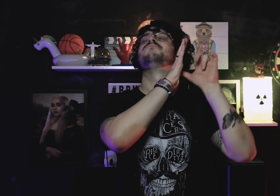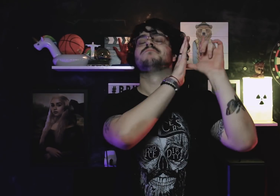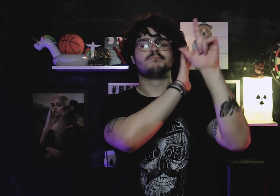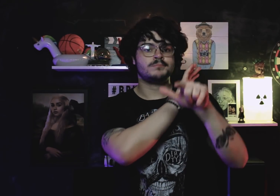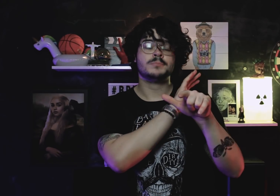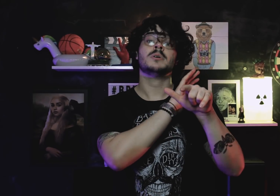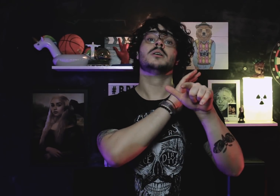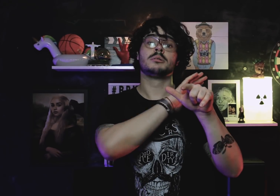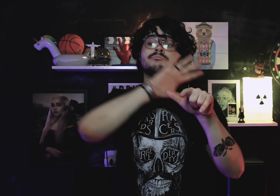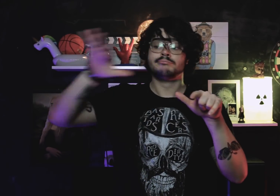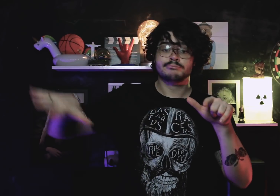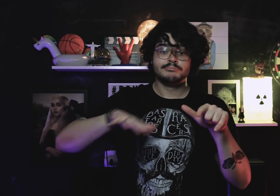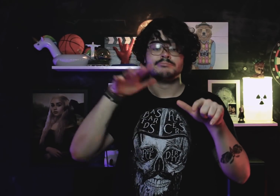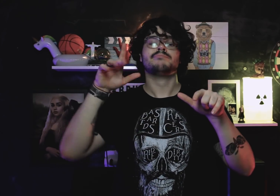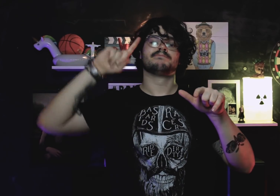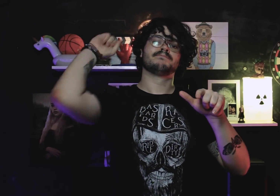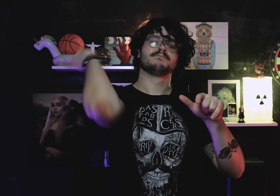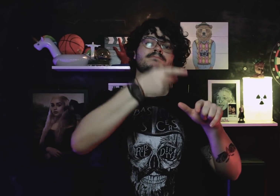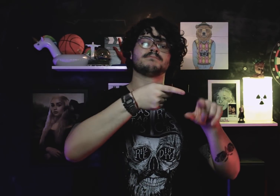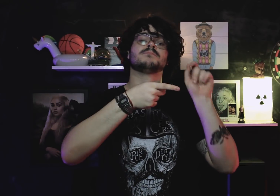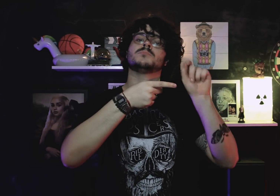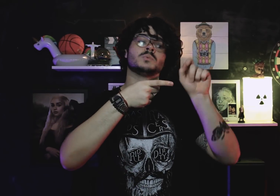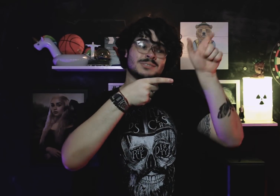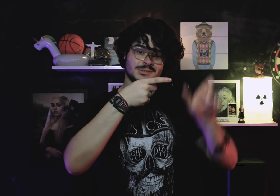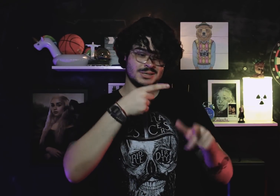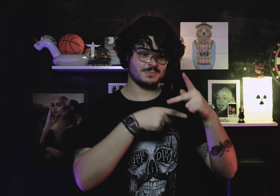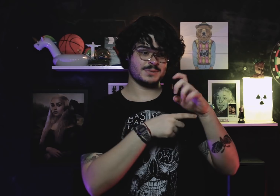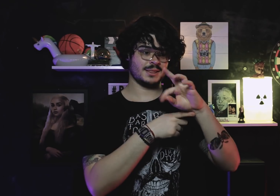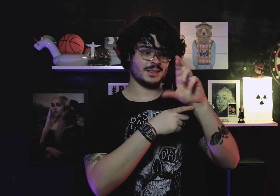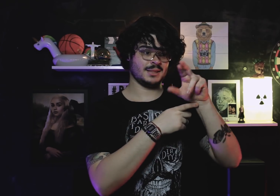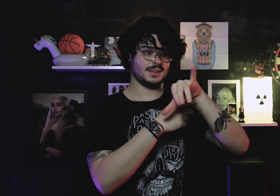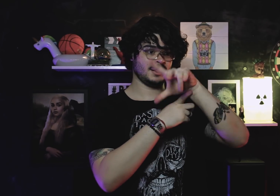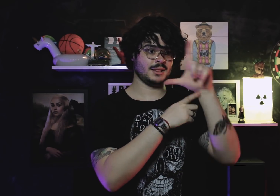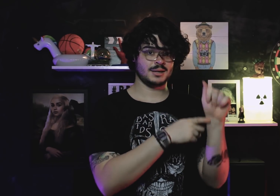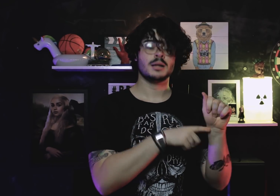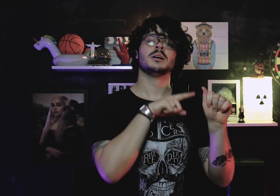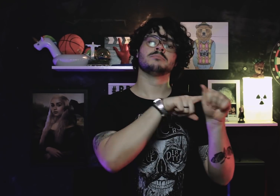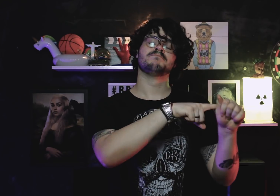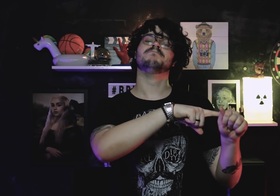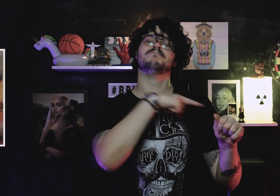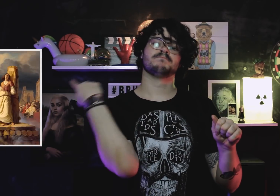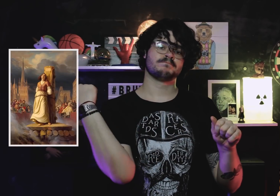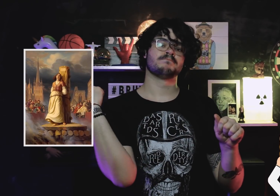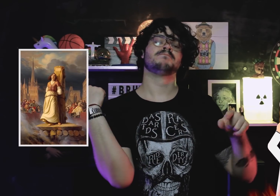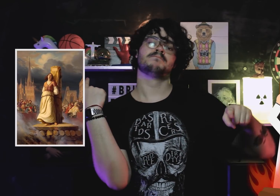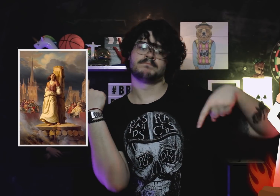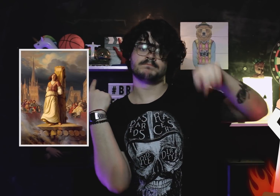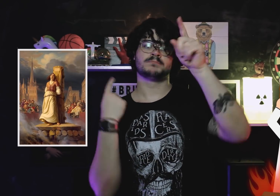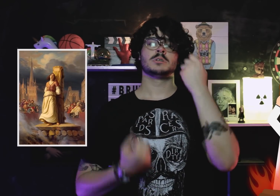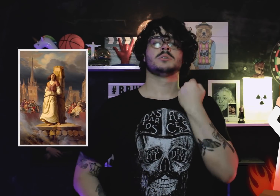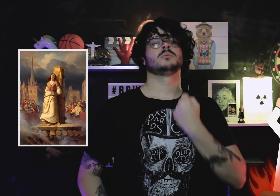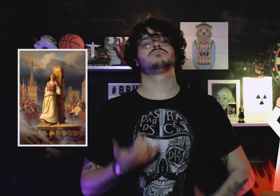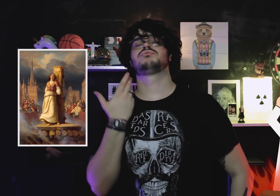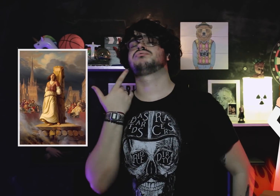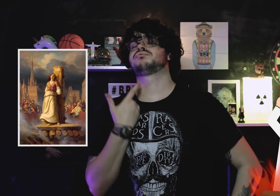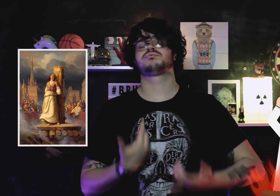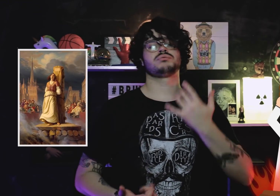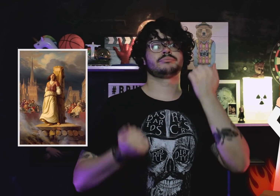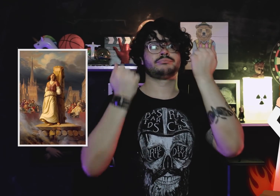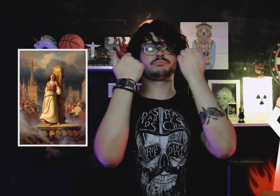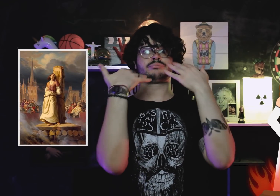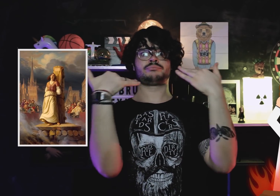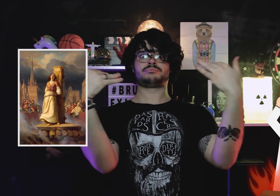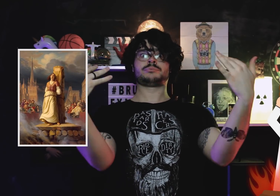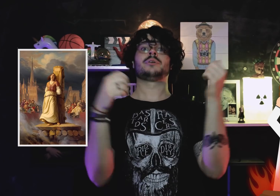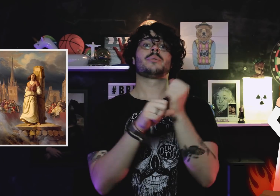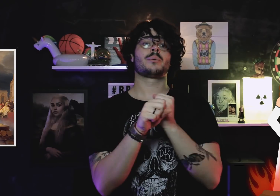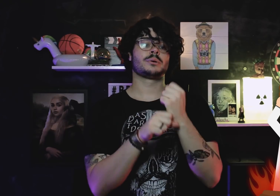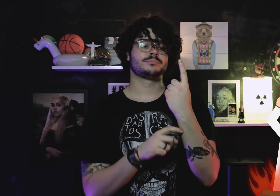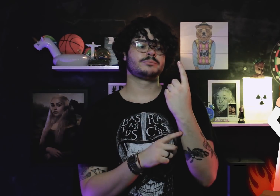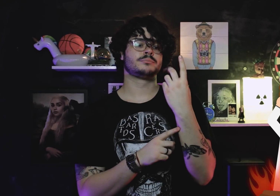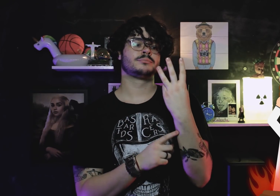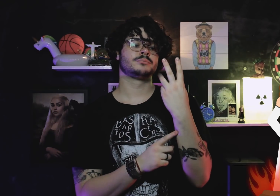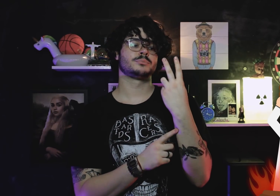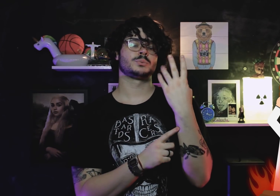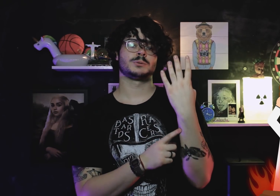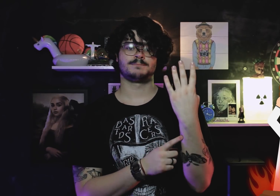The servant was later condemned to death at the stake publicly in 1324.